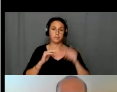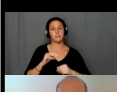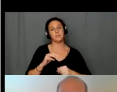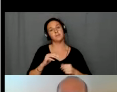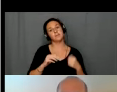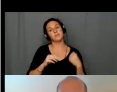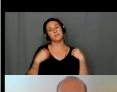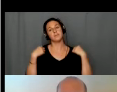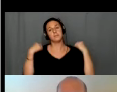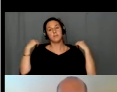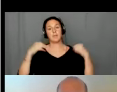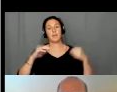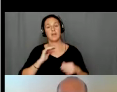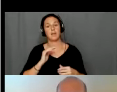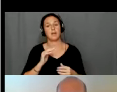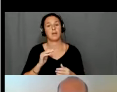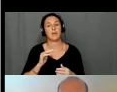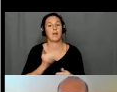Our center, the community and labor center